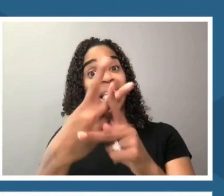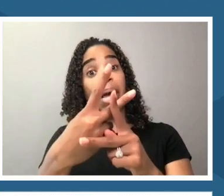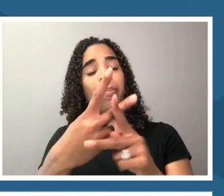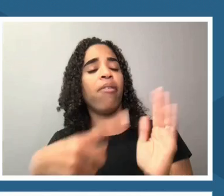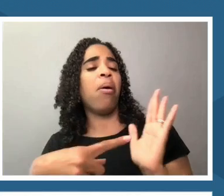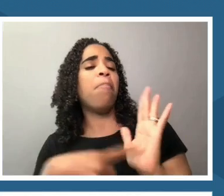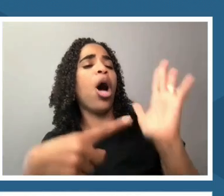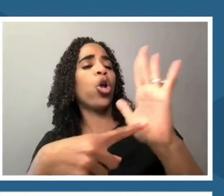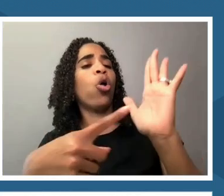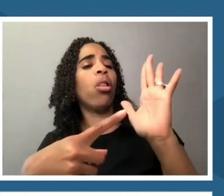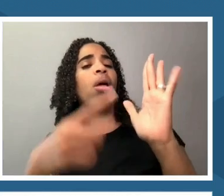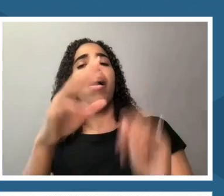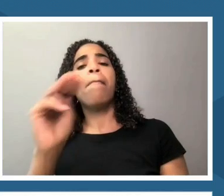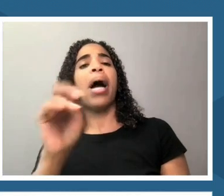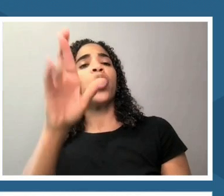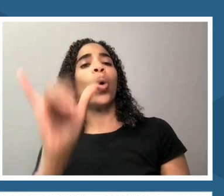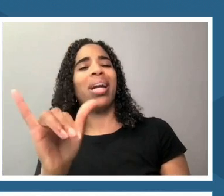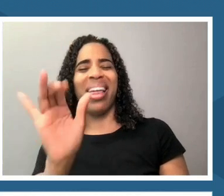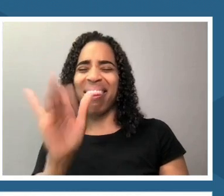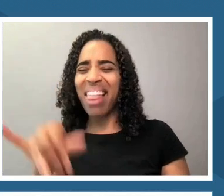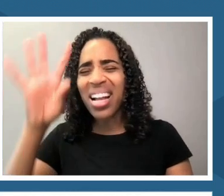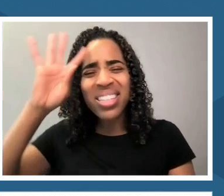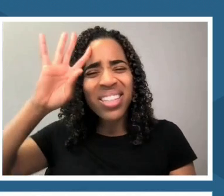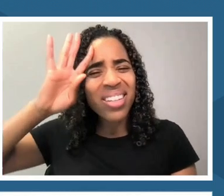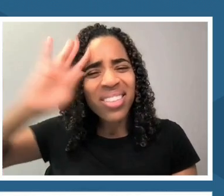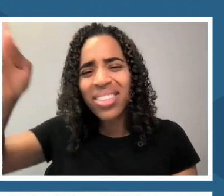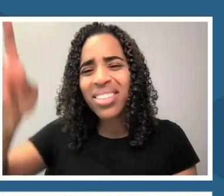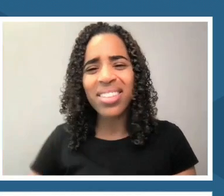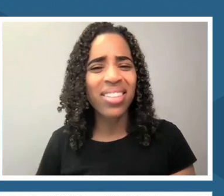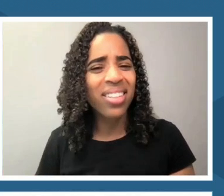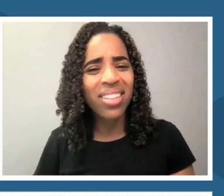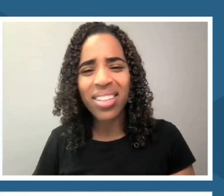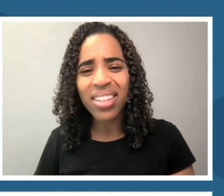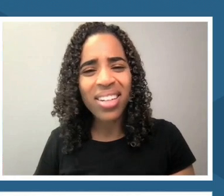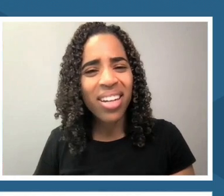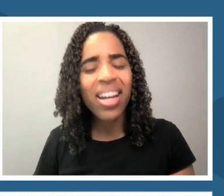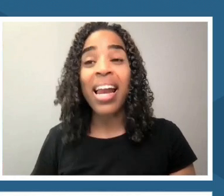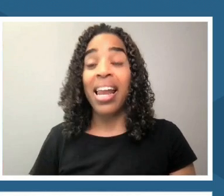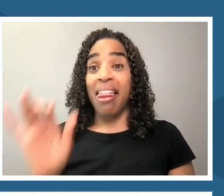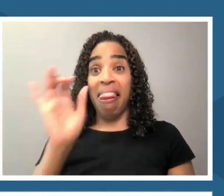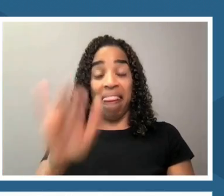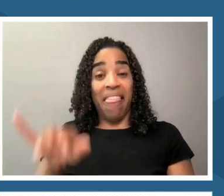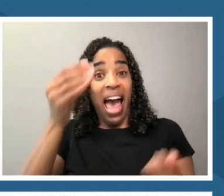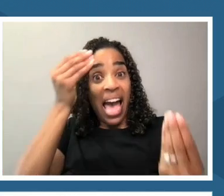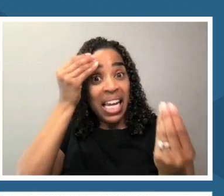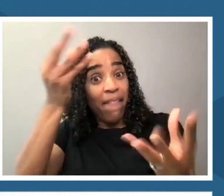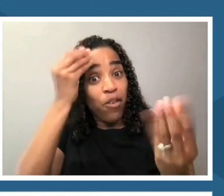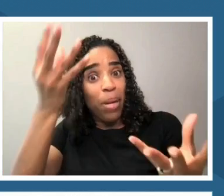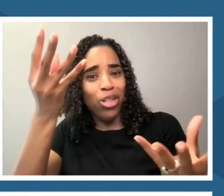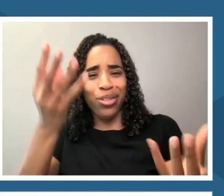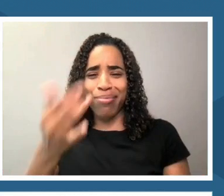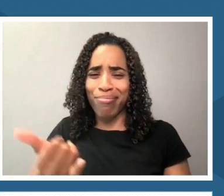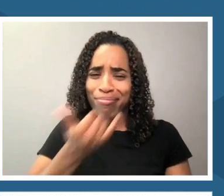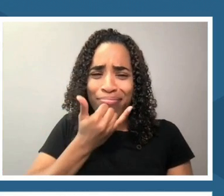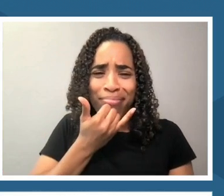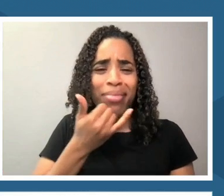a myth uh and it is a myth that is based off of outdated inaccurate and